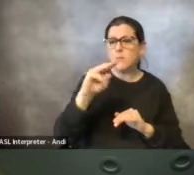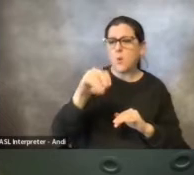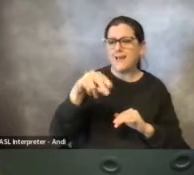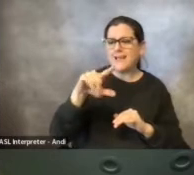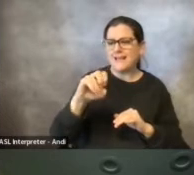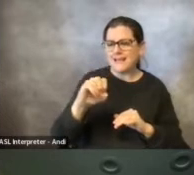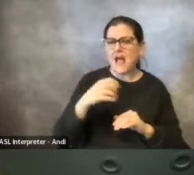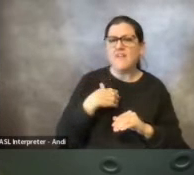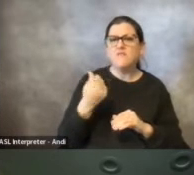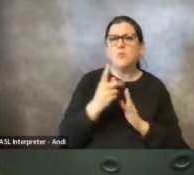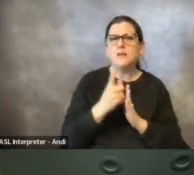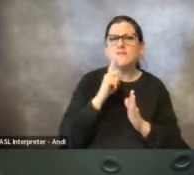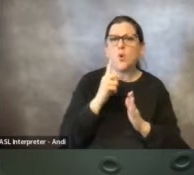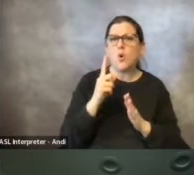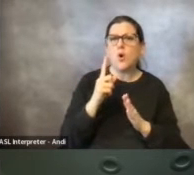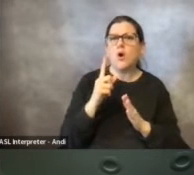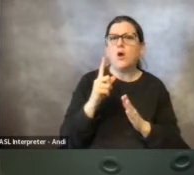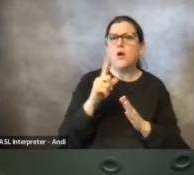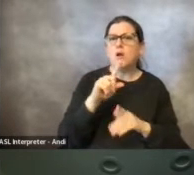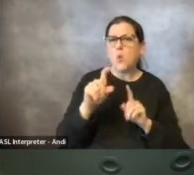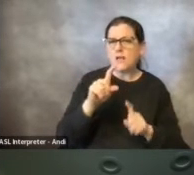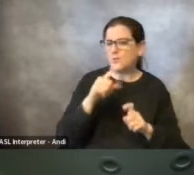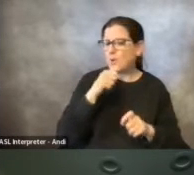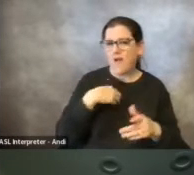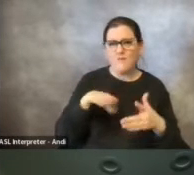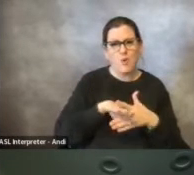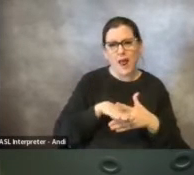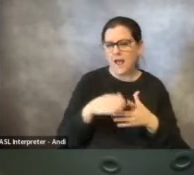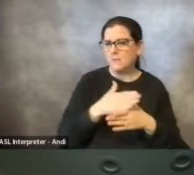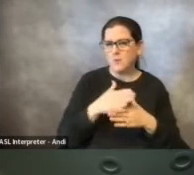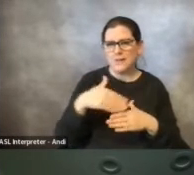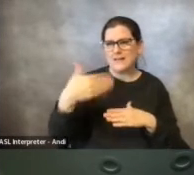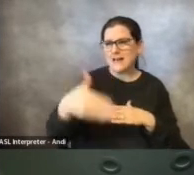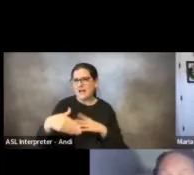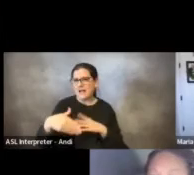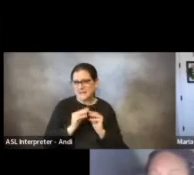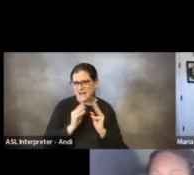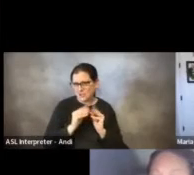questions. And we don't have a break between this session. And the next I want to be respectful of our next set of presenters